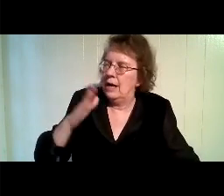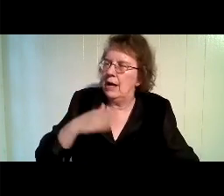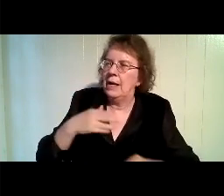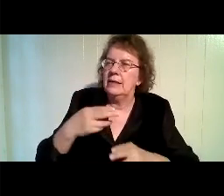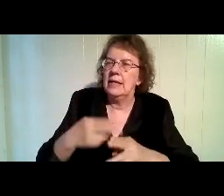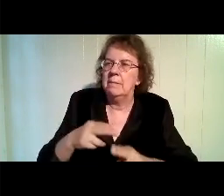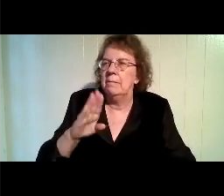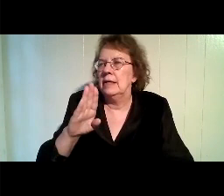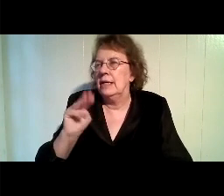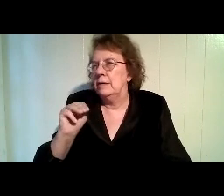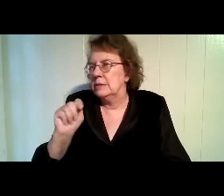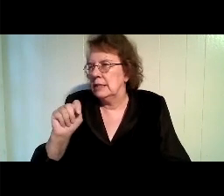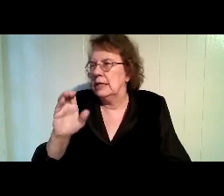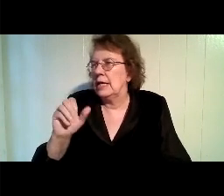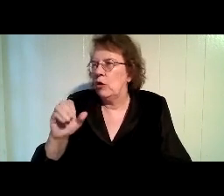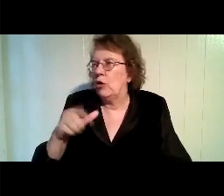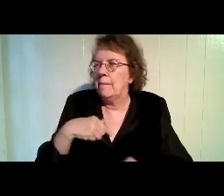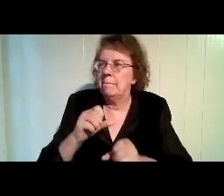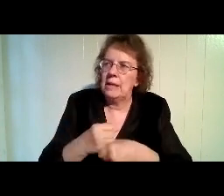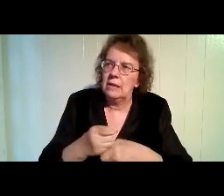care. Oh, I'm just making a quick video recording.